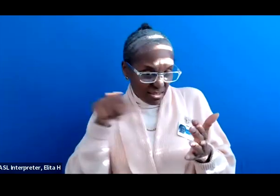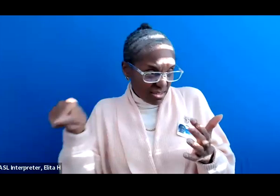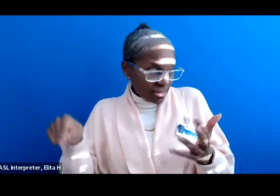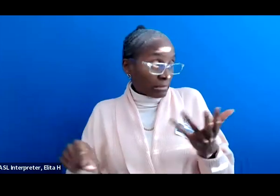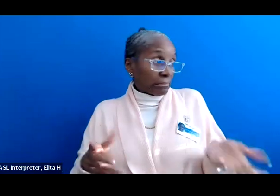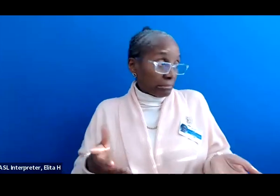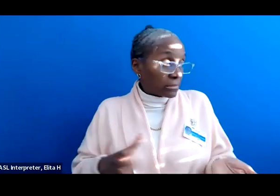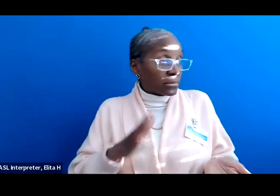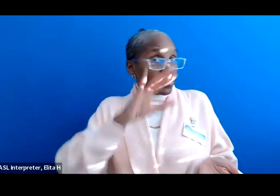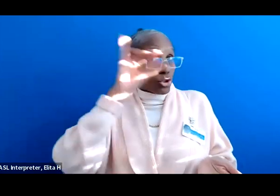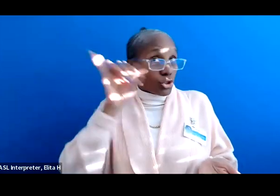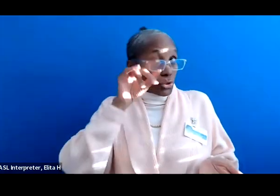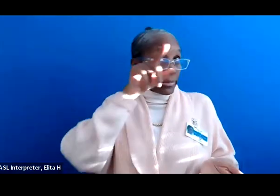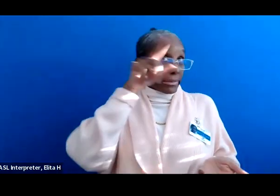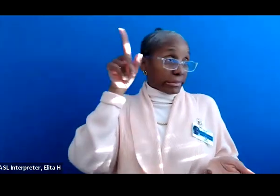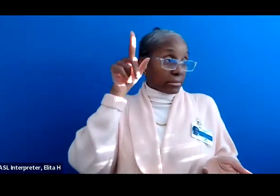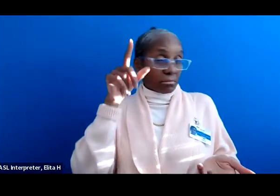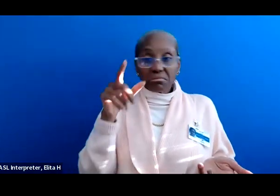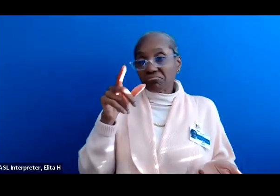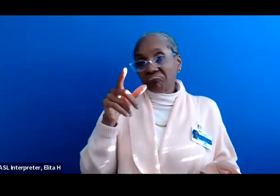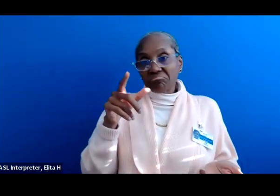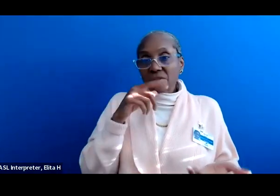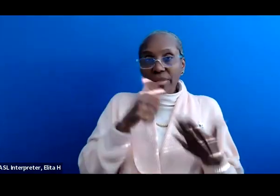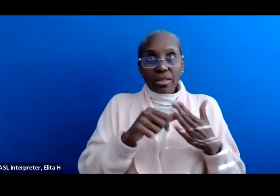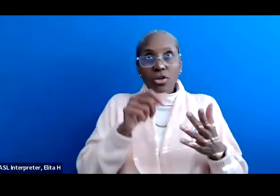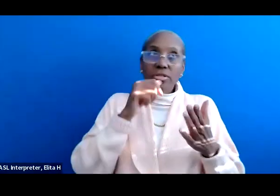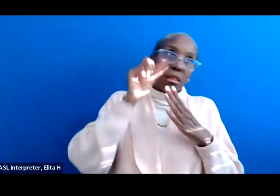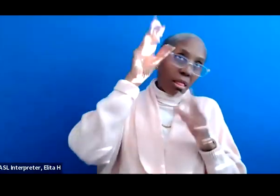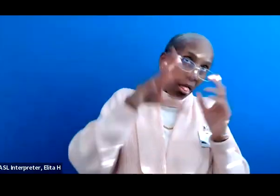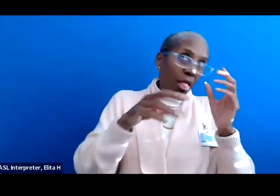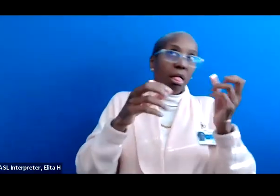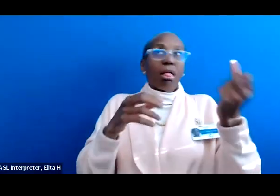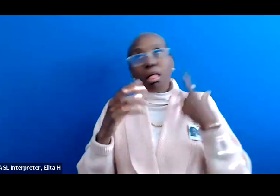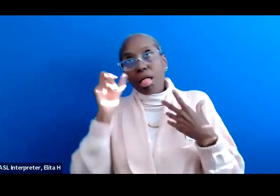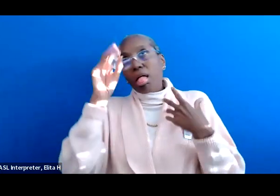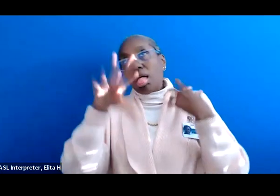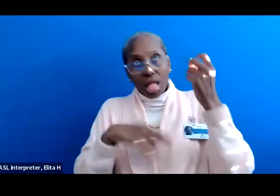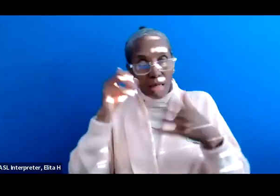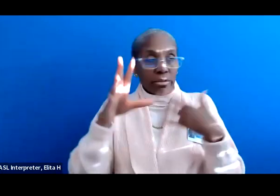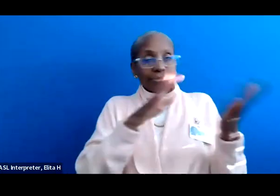The insurance, I imagine there'll be letters back and forth, but trying